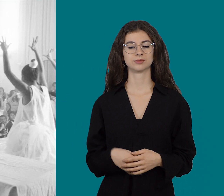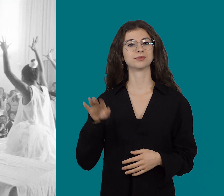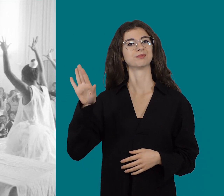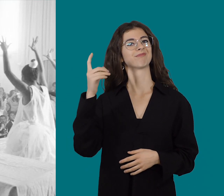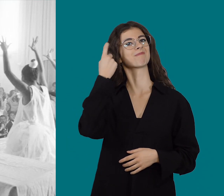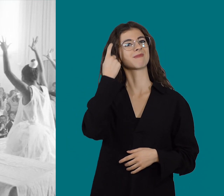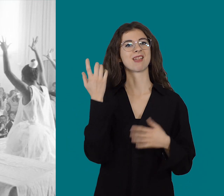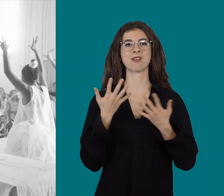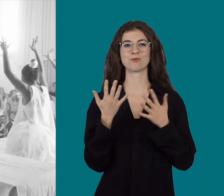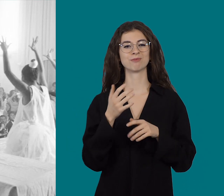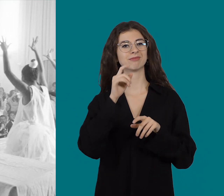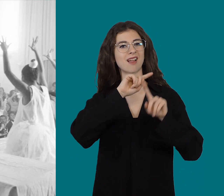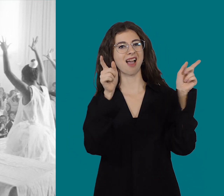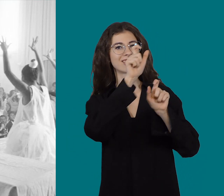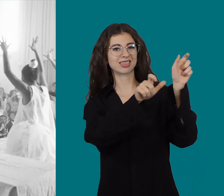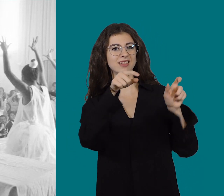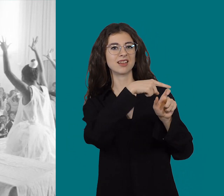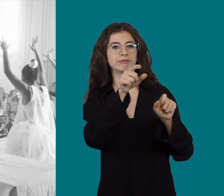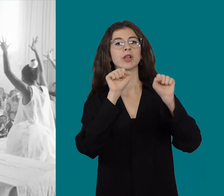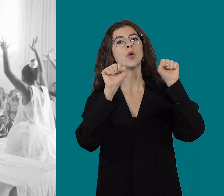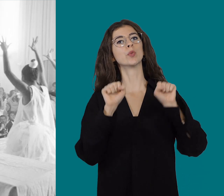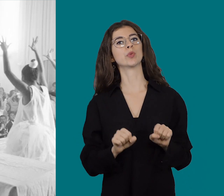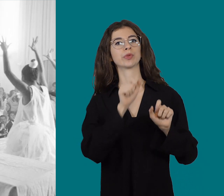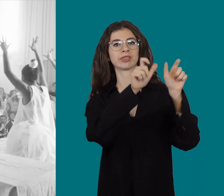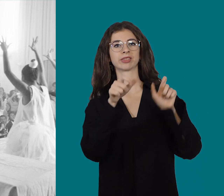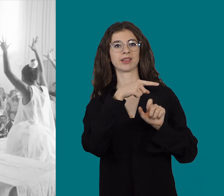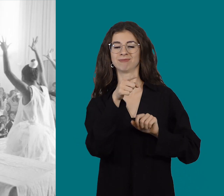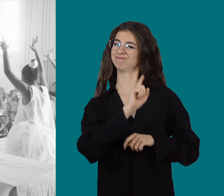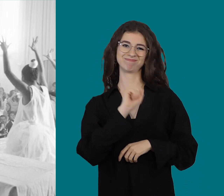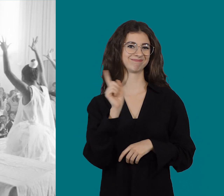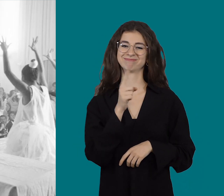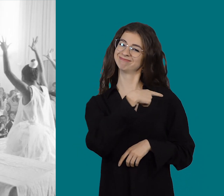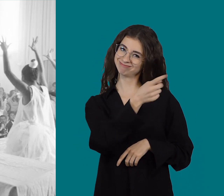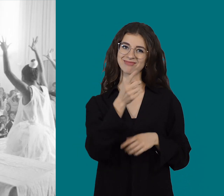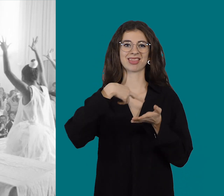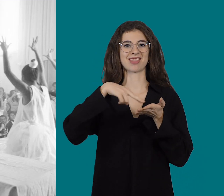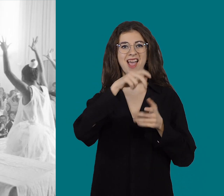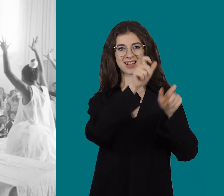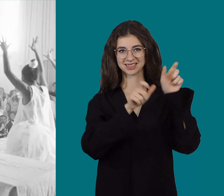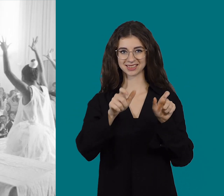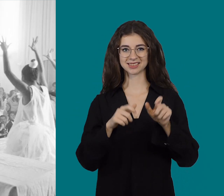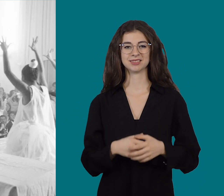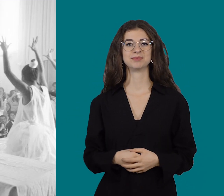Gabriella prefers to not call them clients, but dancers.